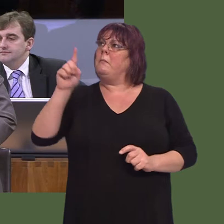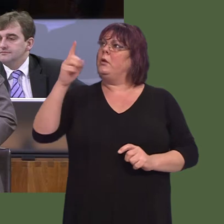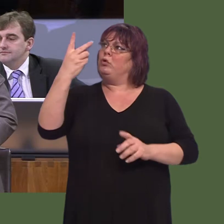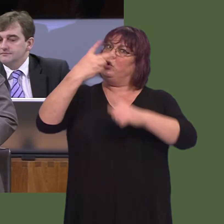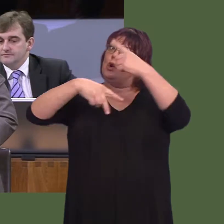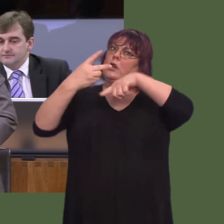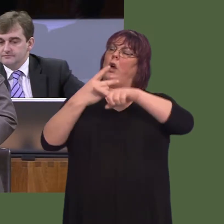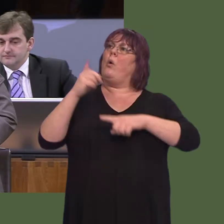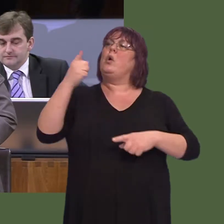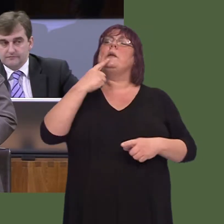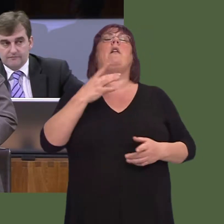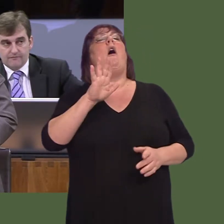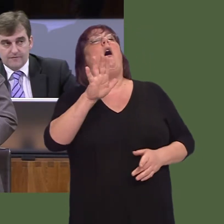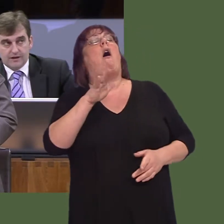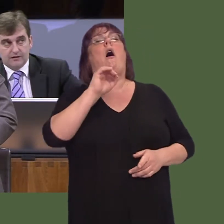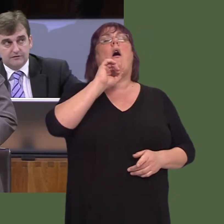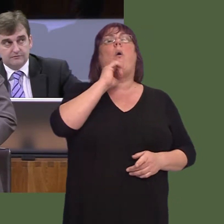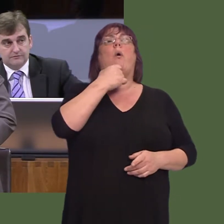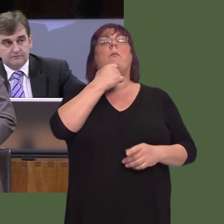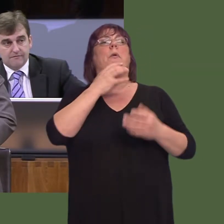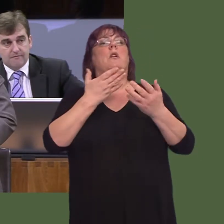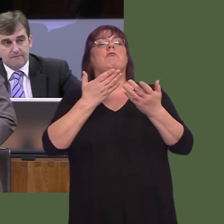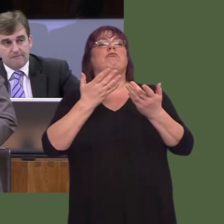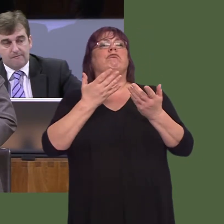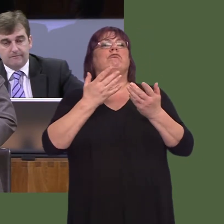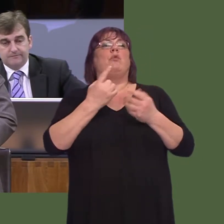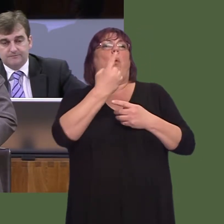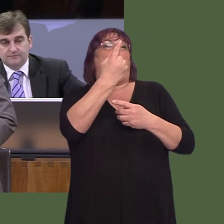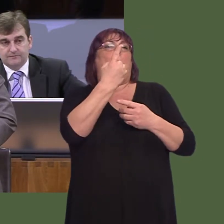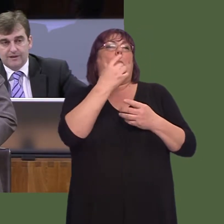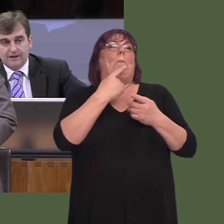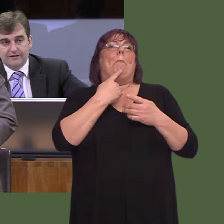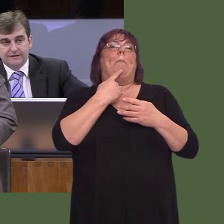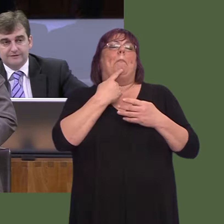Only two years ago, you were stating that it was going to be nowhere near £1 billion